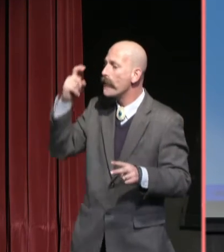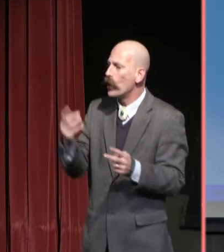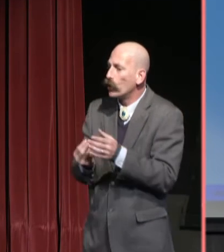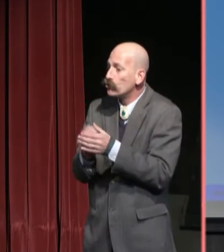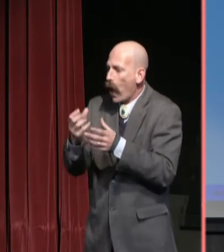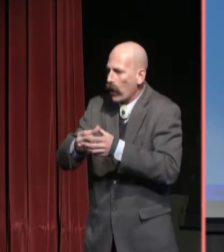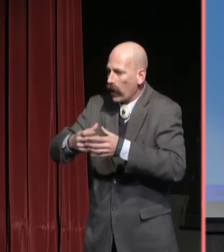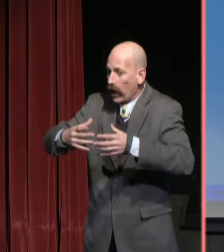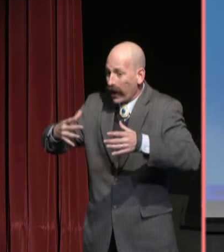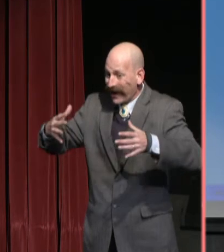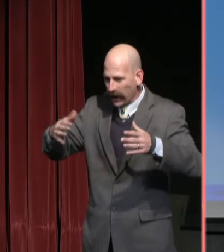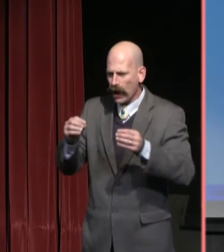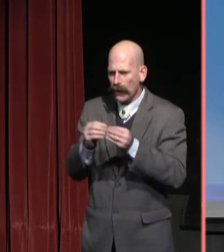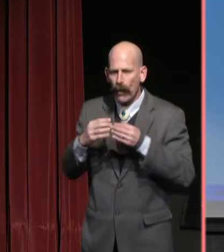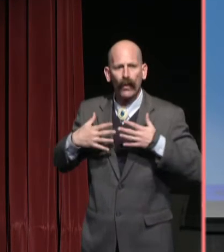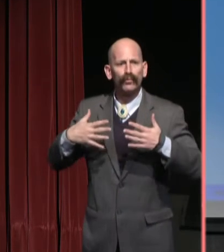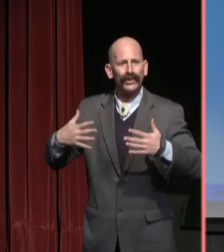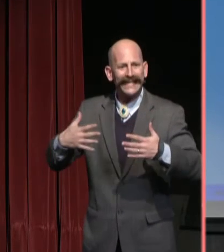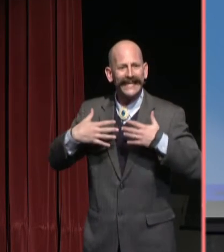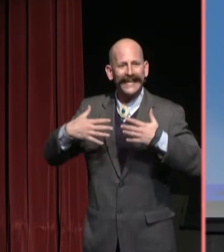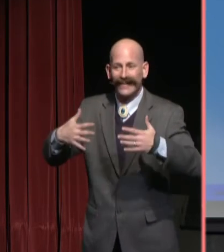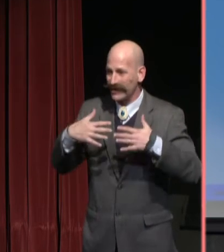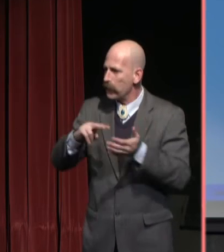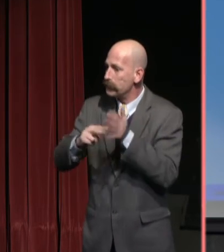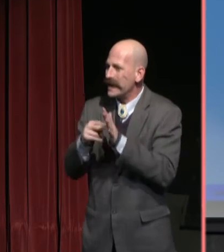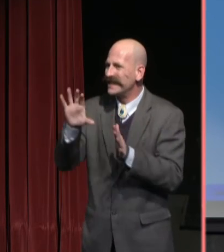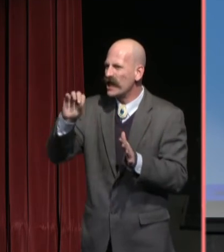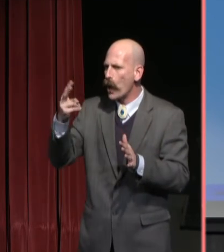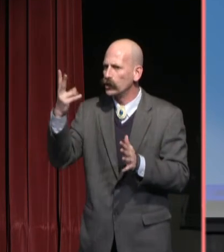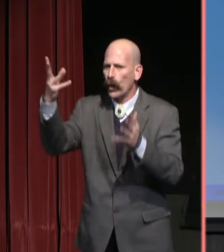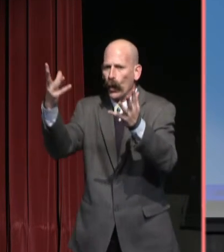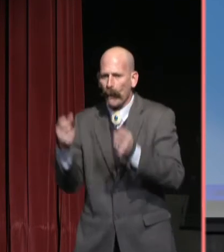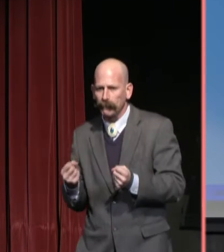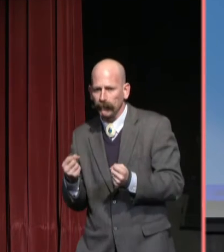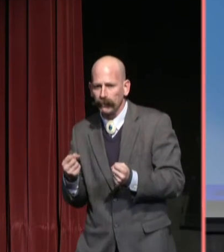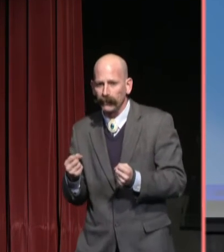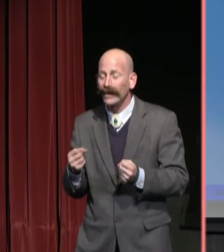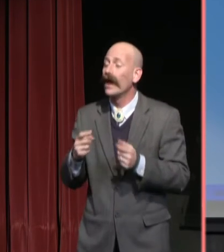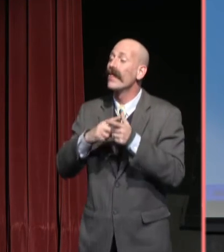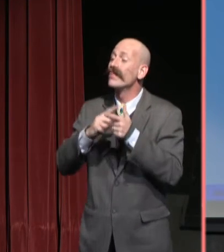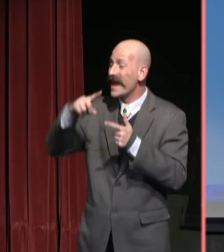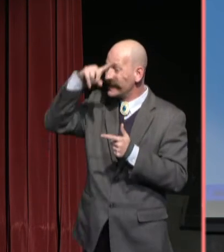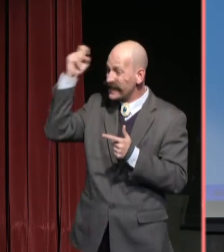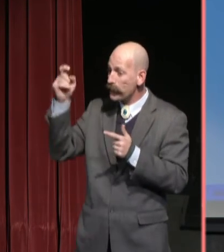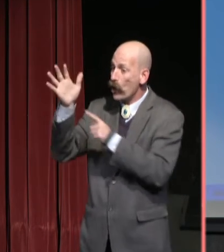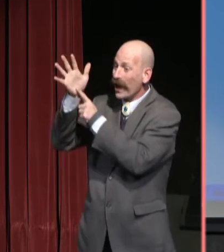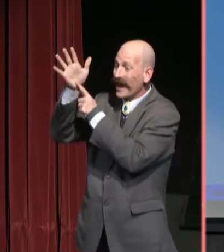and in the wintertime when all the leaves die, they give off CO2. This changes every single year.